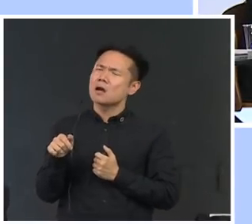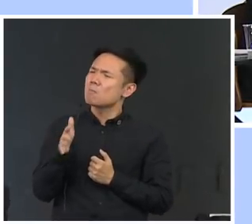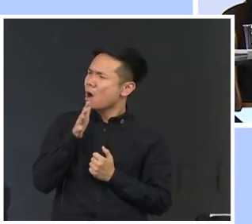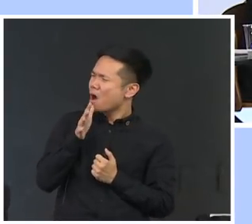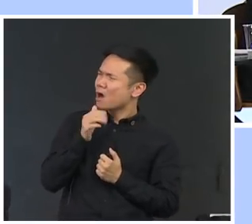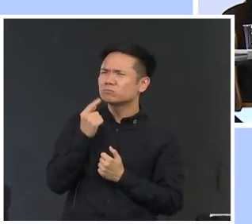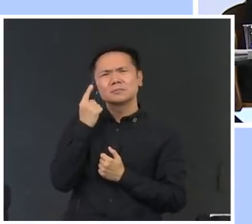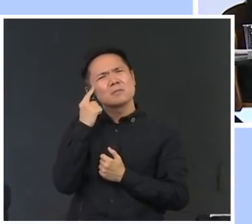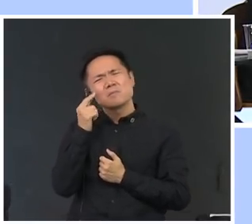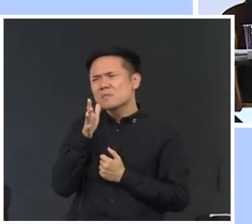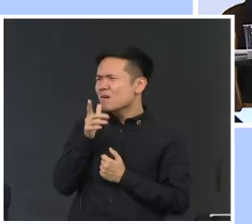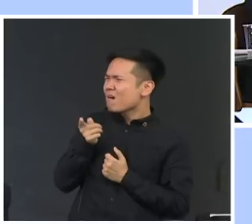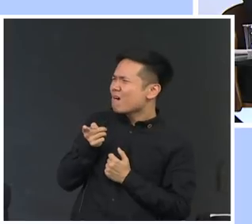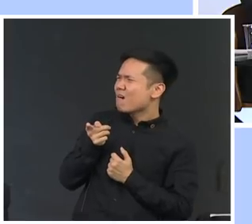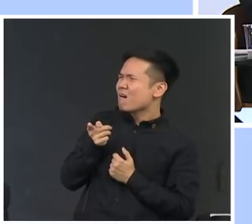to use the sign language and she gained